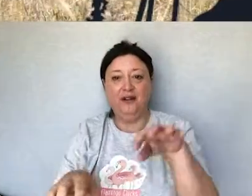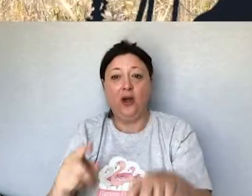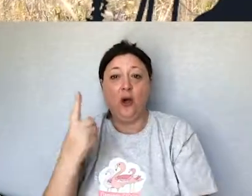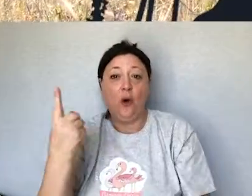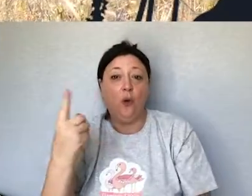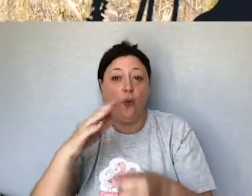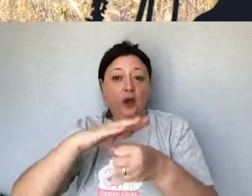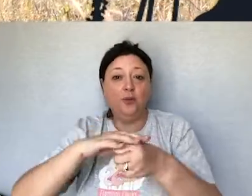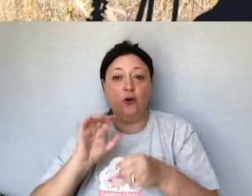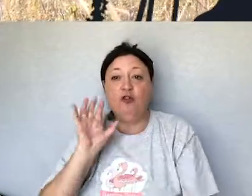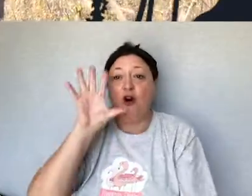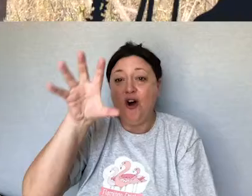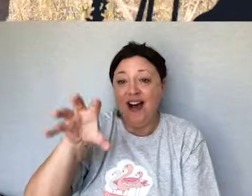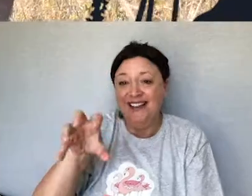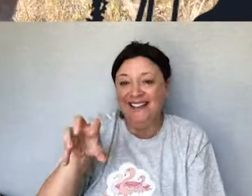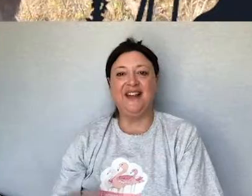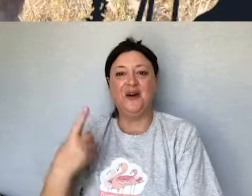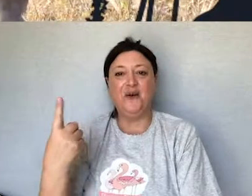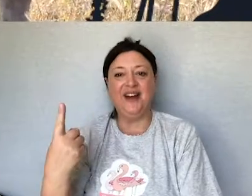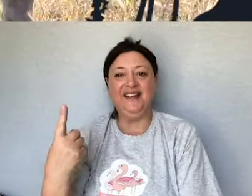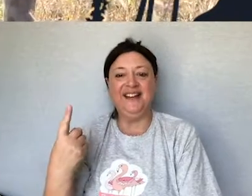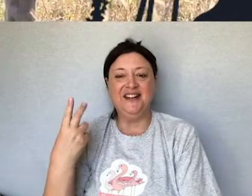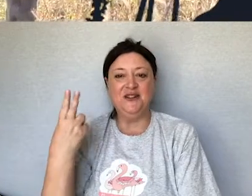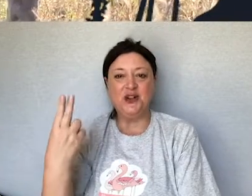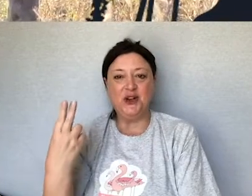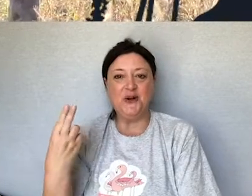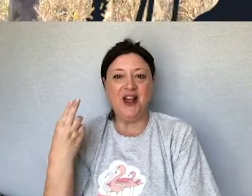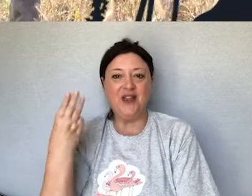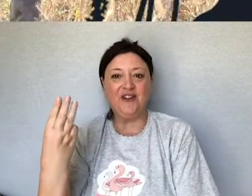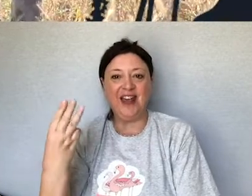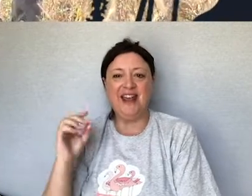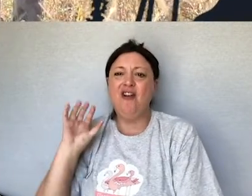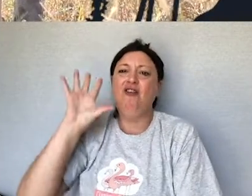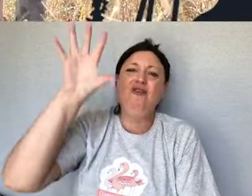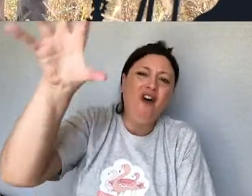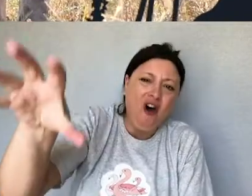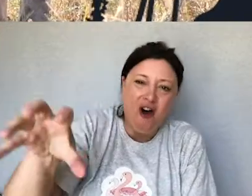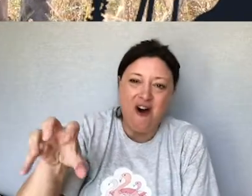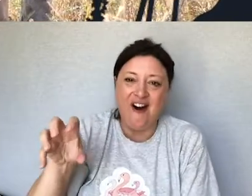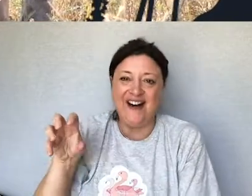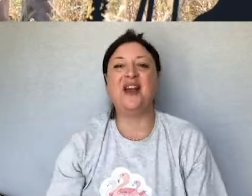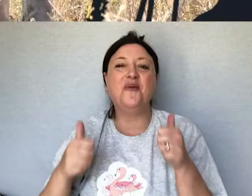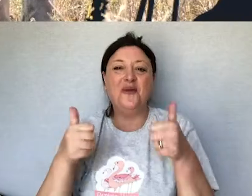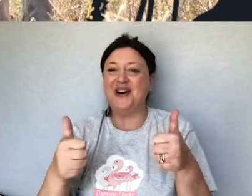everyone! One more roar for me! One, two, three, roarrrr!